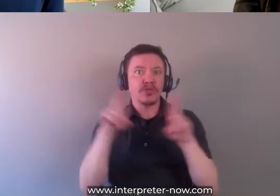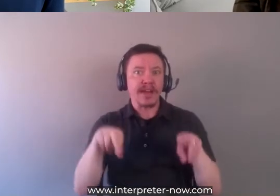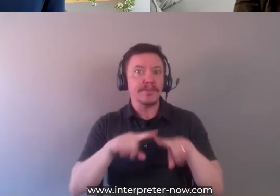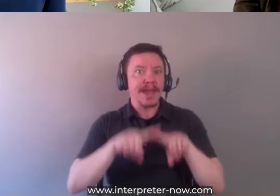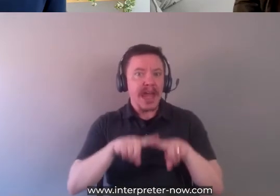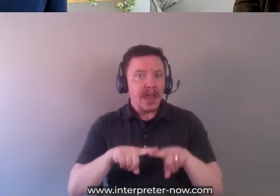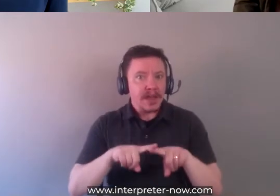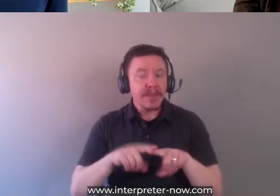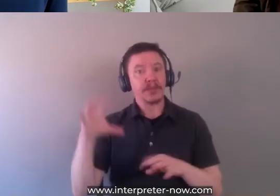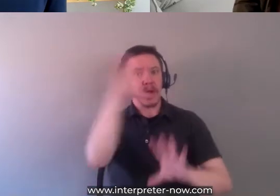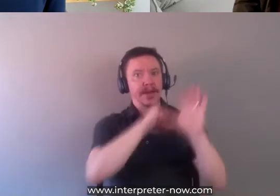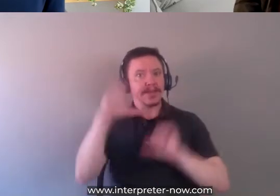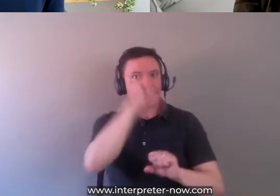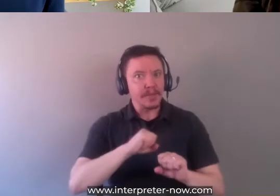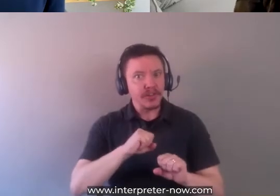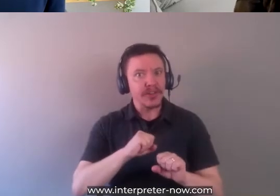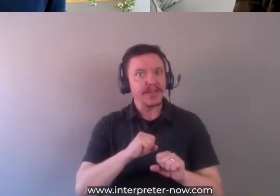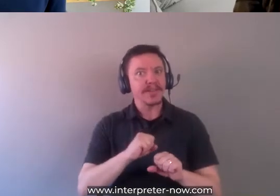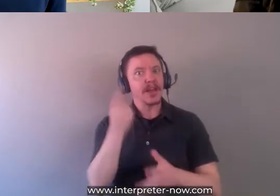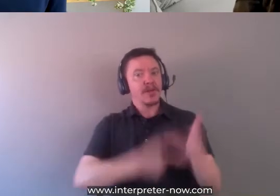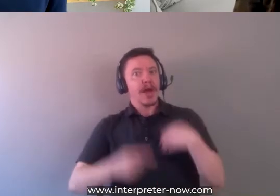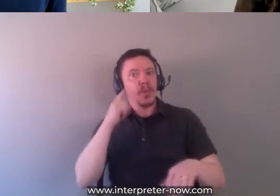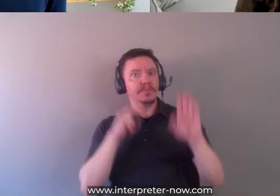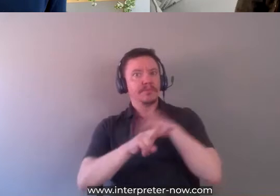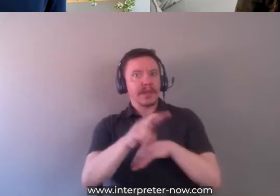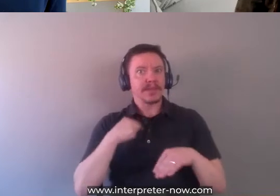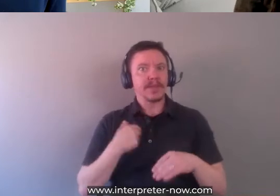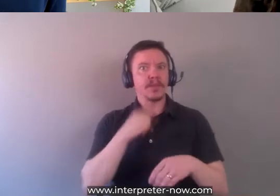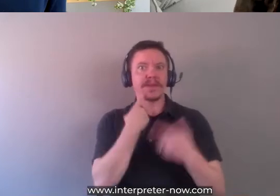assumptions about what makes someone a successful candidate or a successful employee, you're